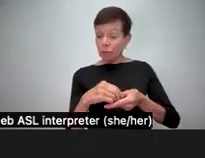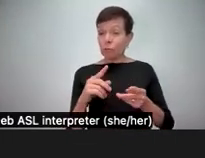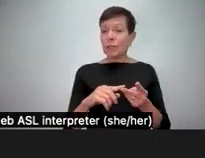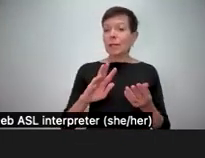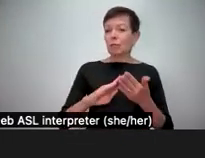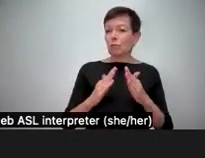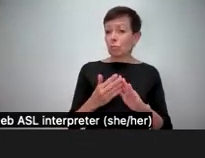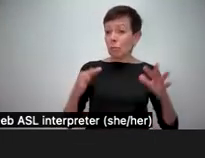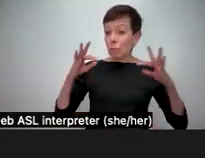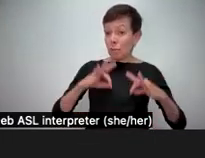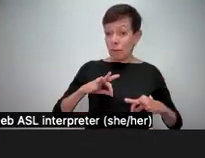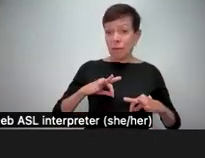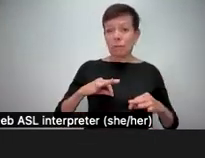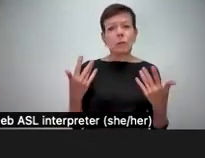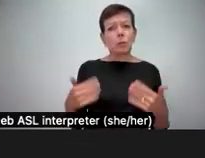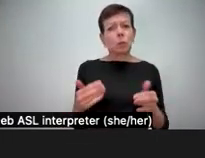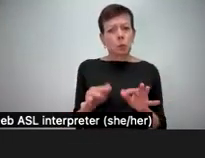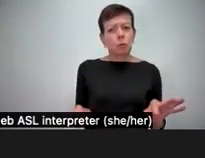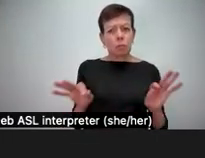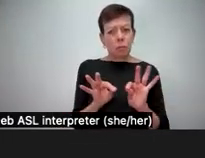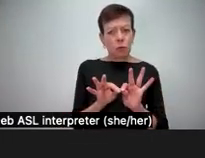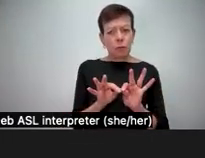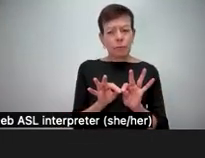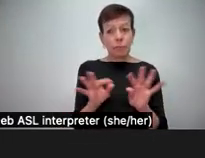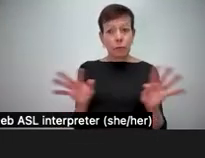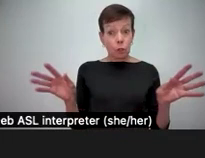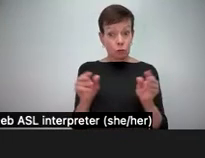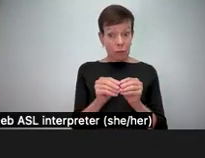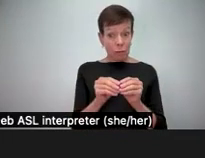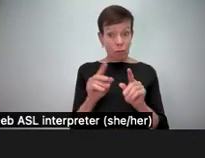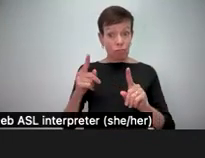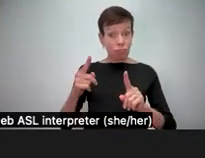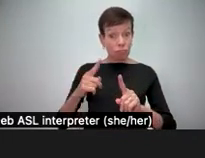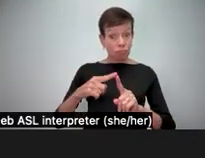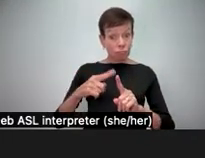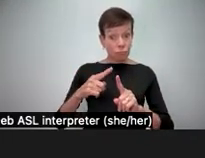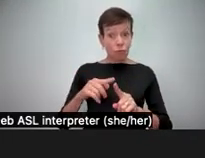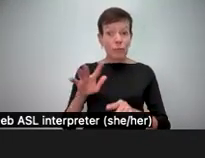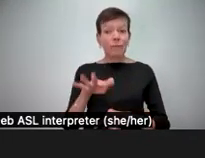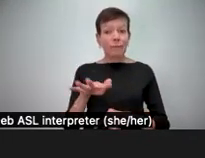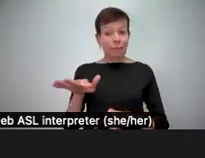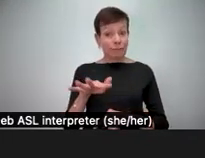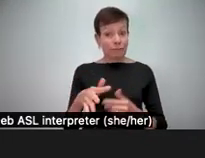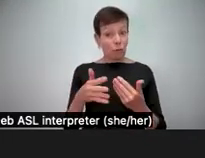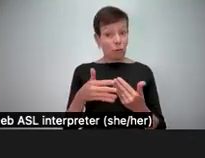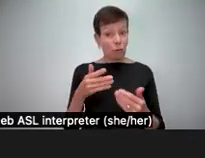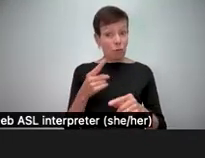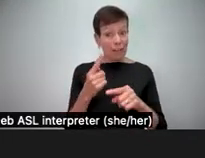of your application, together they're worth 55 points, so more than half of your total score.